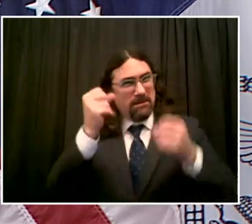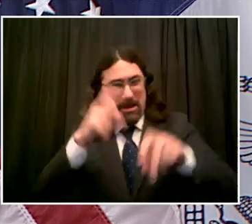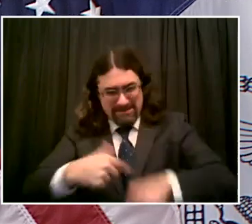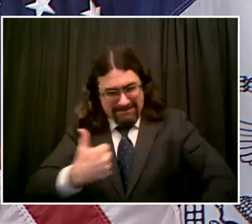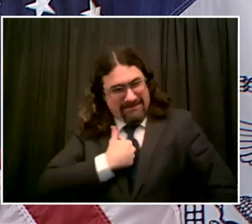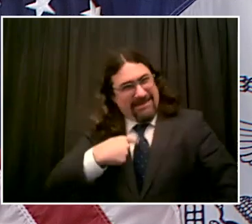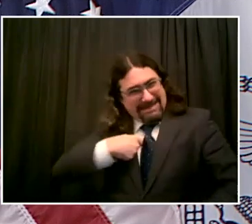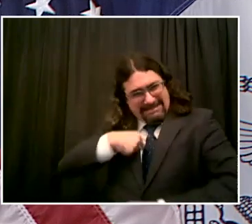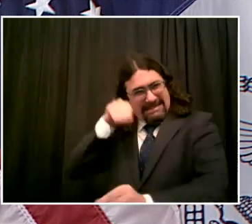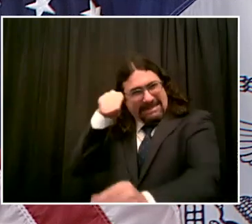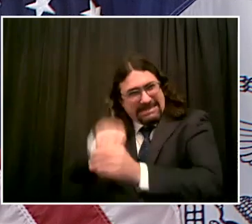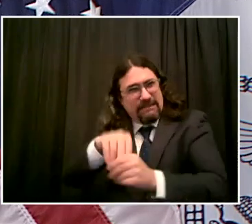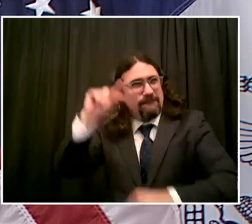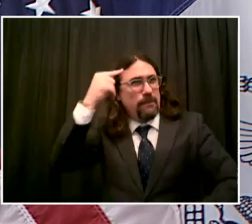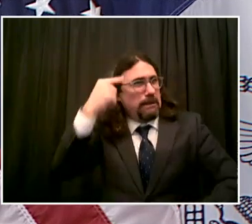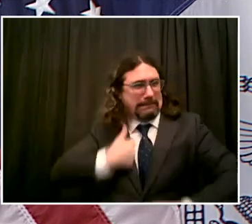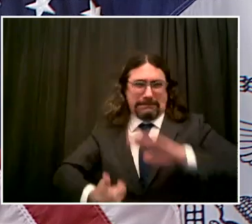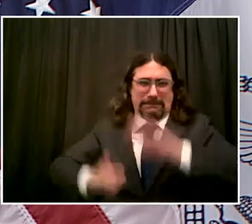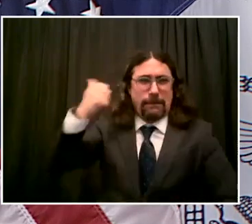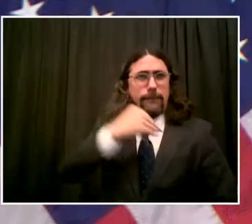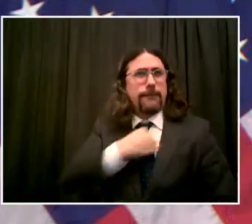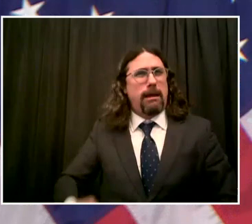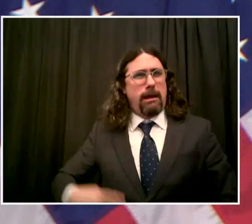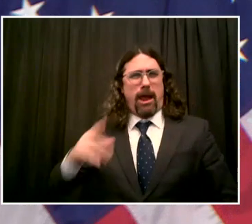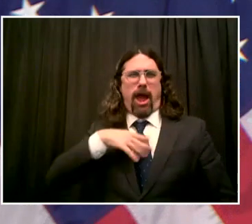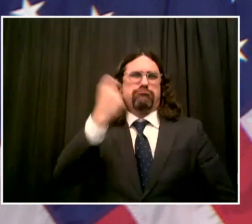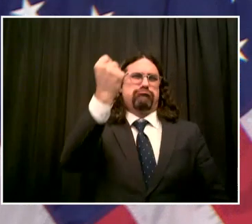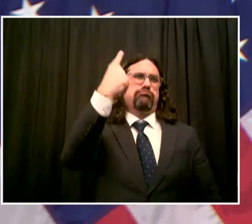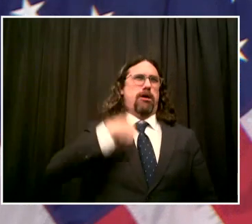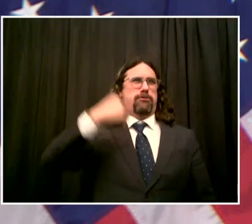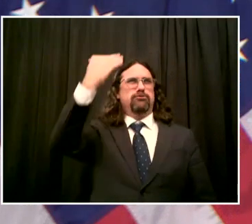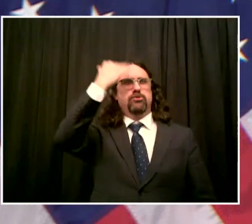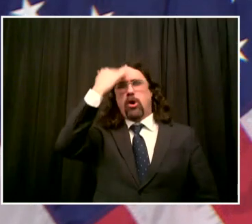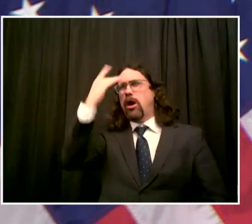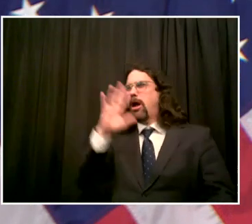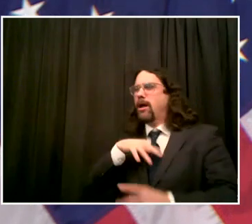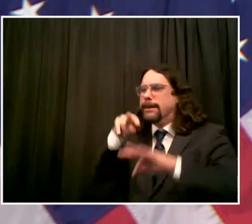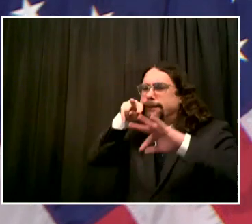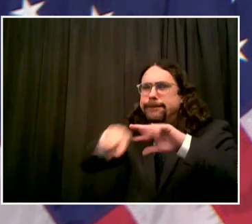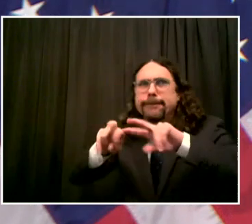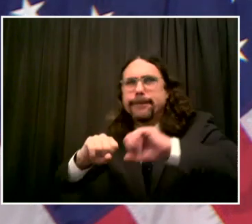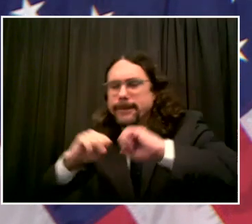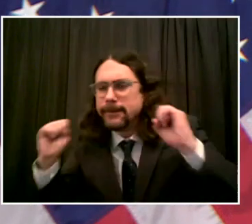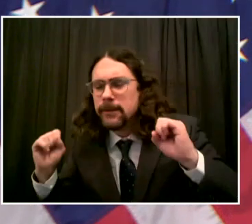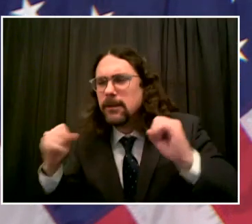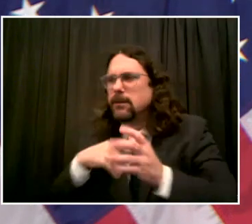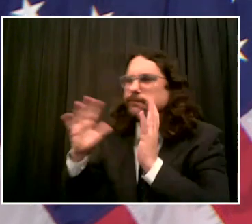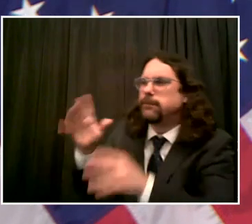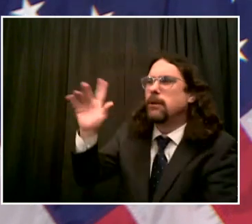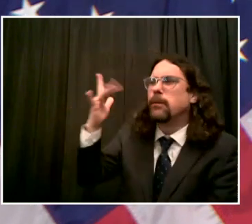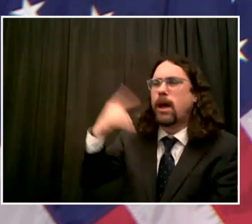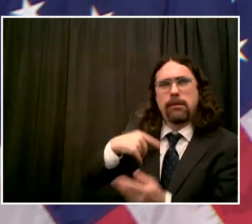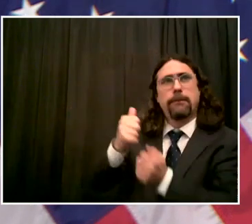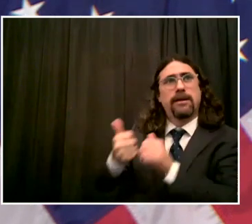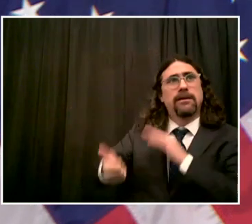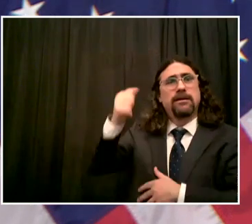TOGHU UEQSTIONS ABOUT WHAT'S HAPPENING AND MANY TIMES HE SAYS HERE'S WHAT WE WERE DOING AND HEAR OTHER CHOICES WE HAD TO MAKE. SOMETIMES I LIKE THE ANSWERS AND SOMETIMES I DON'T.